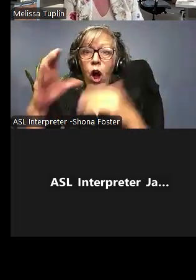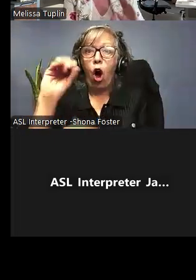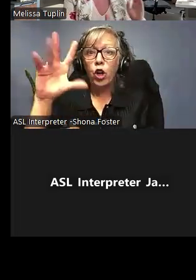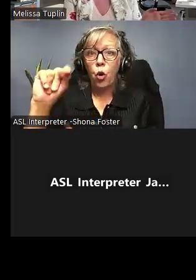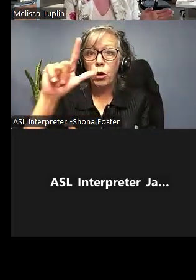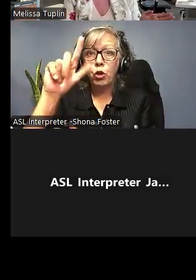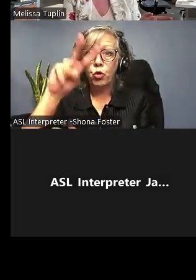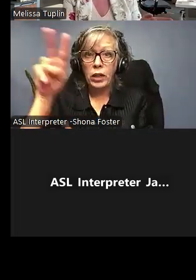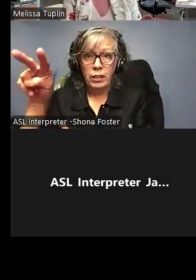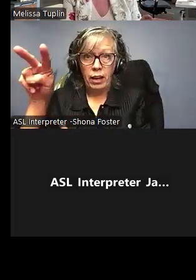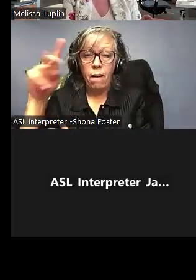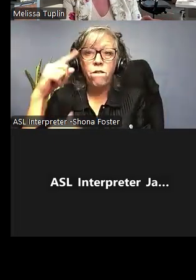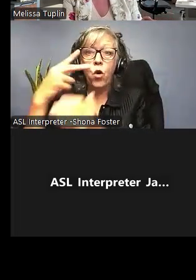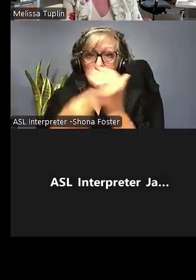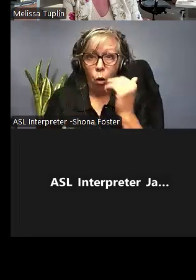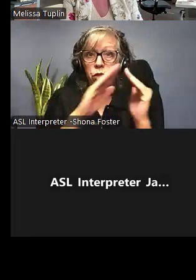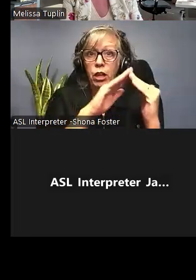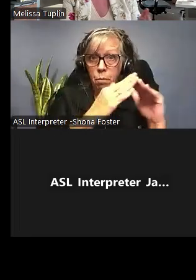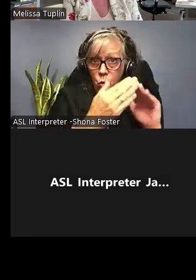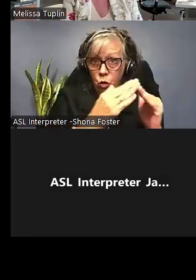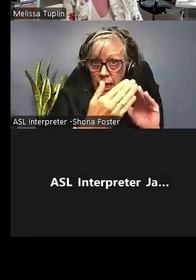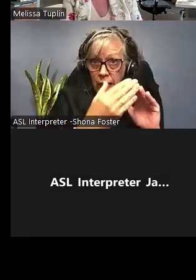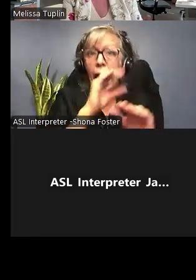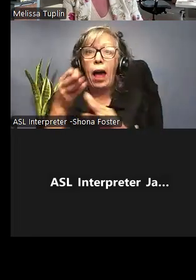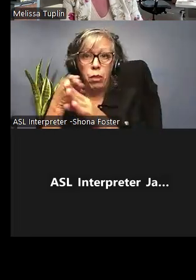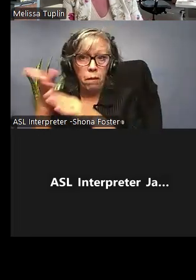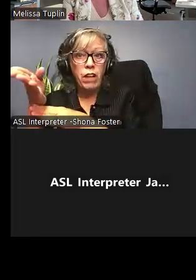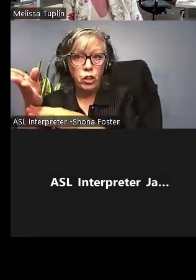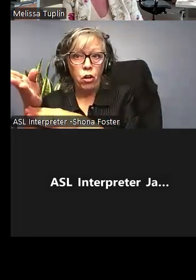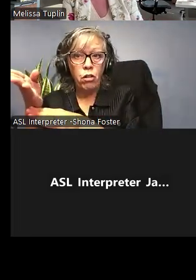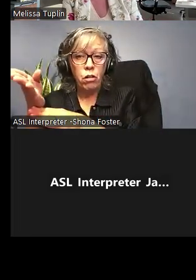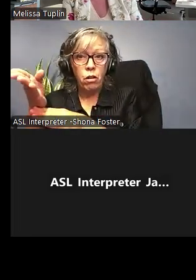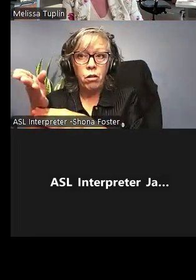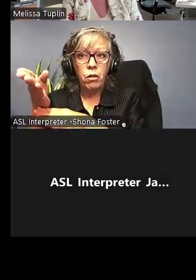that is for both the Community Arts Organizations and the Professional Arts Organizations One-Year